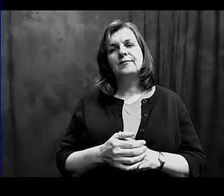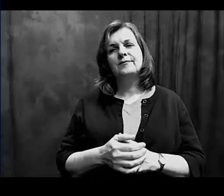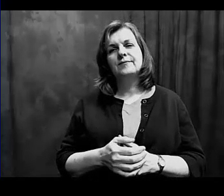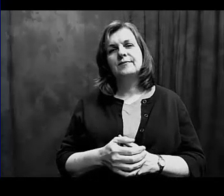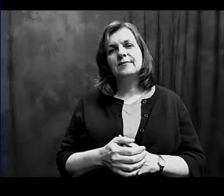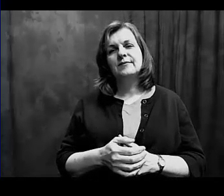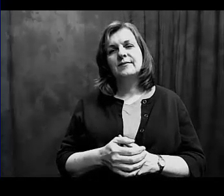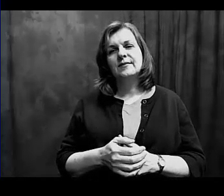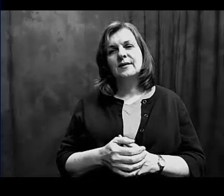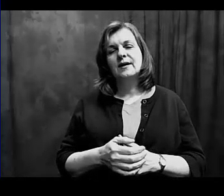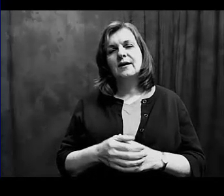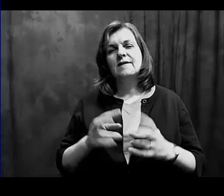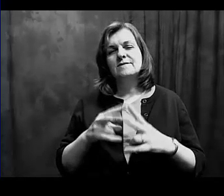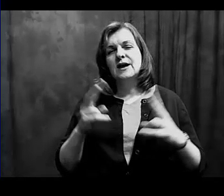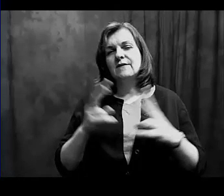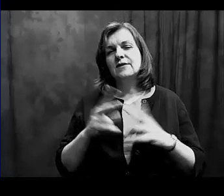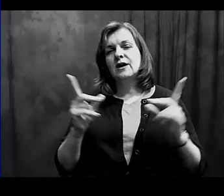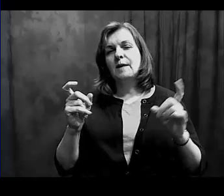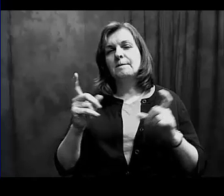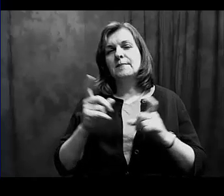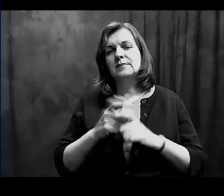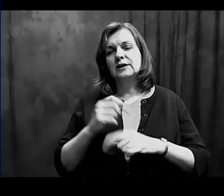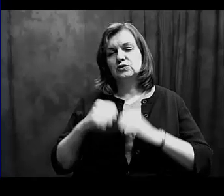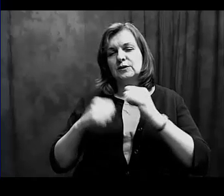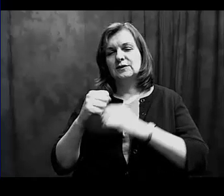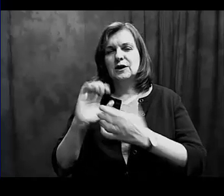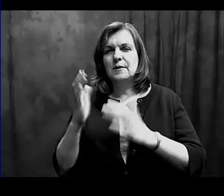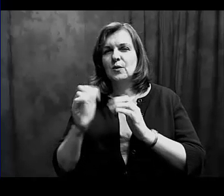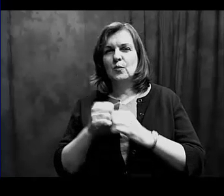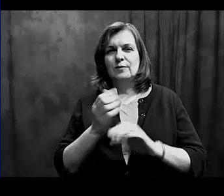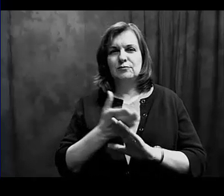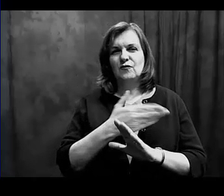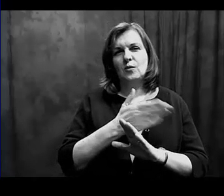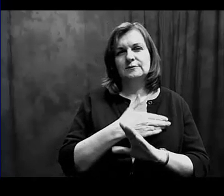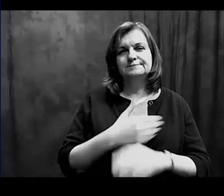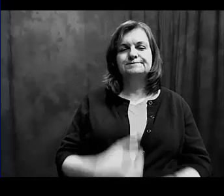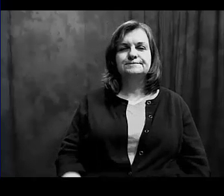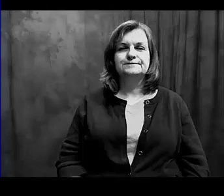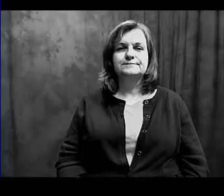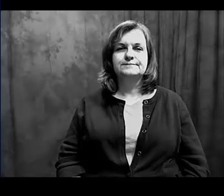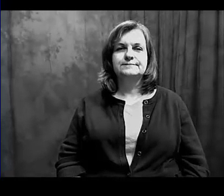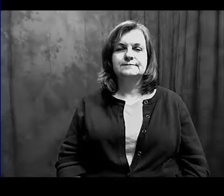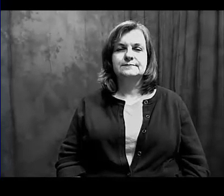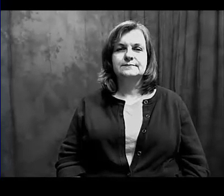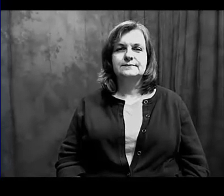structures compared to what we've seen thus far